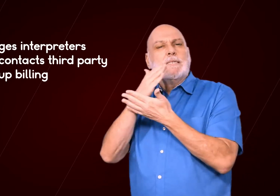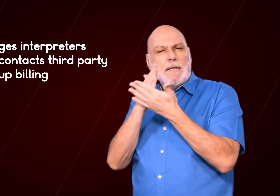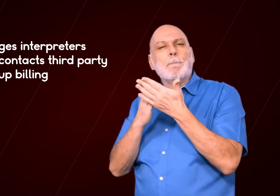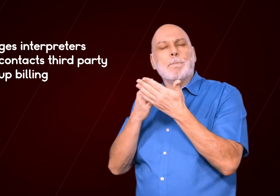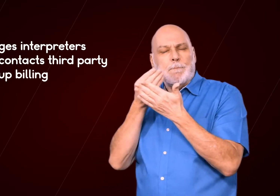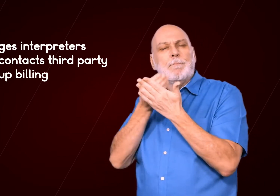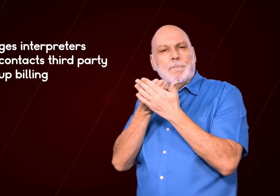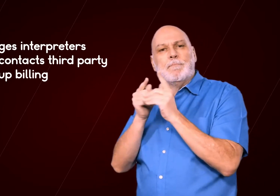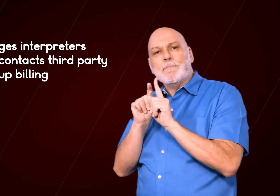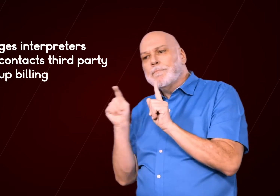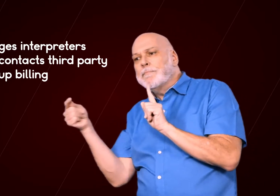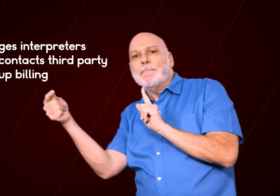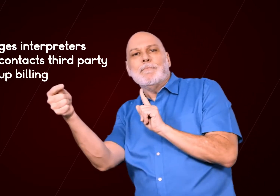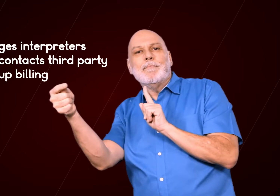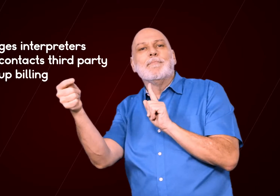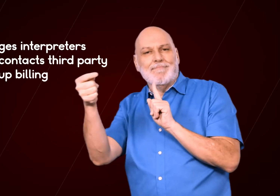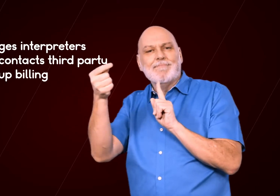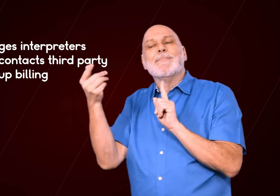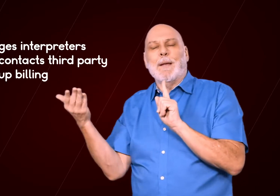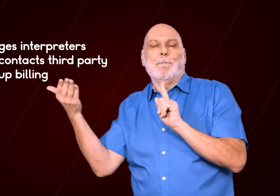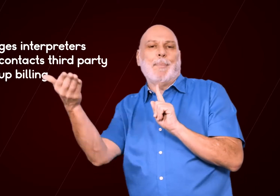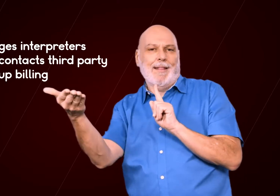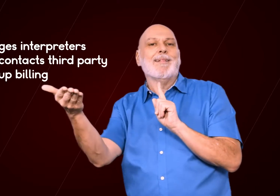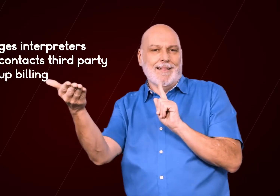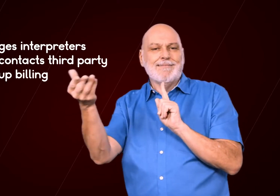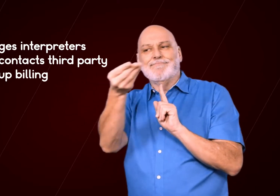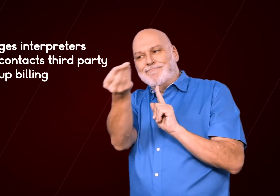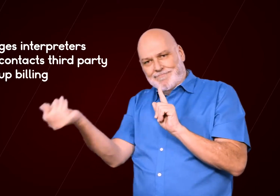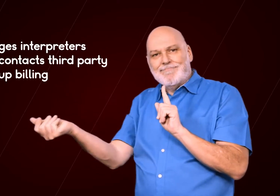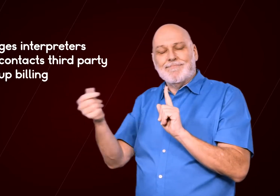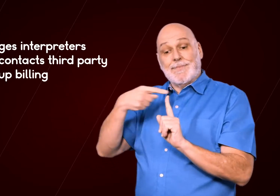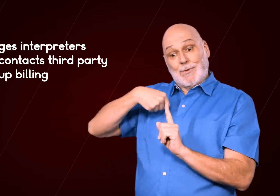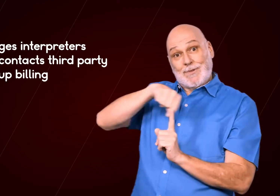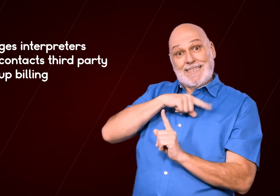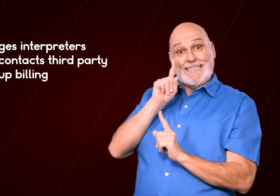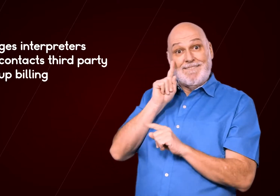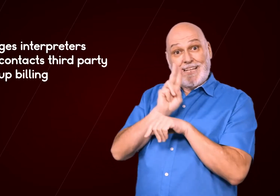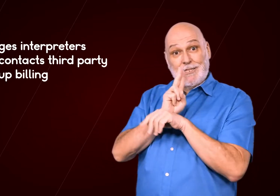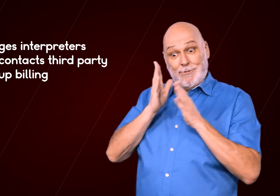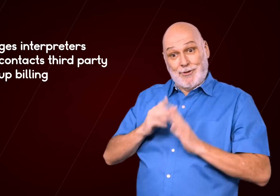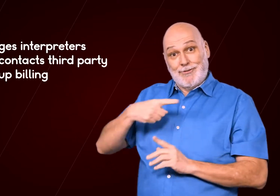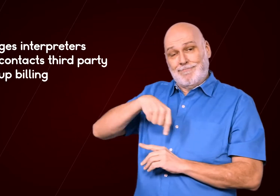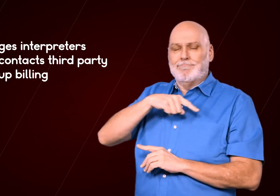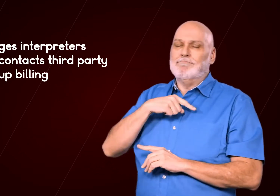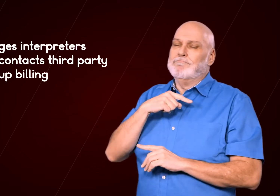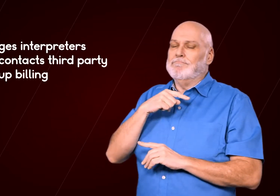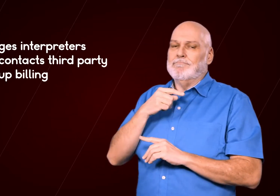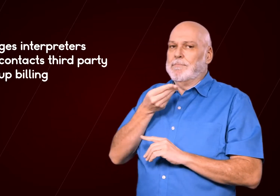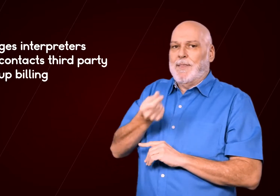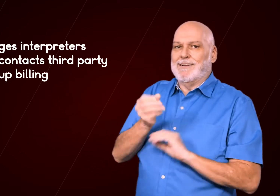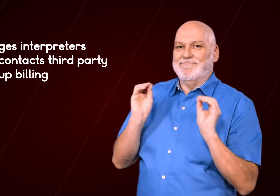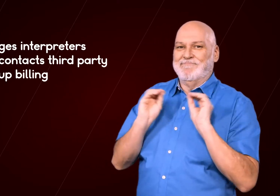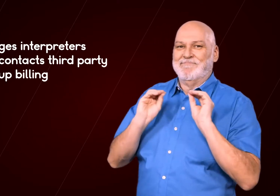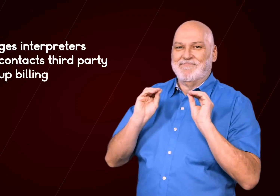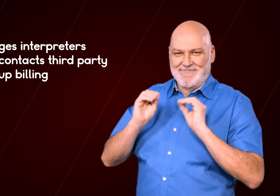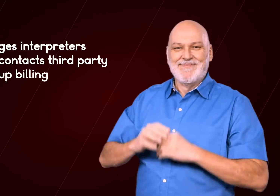education related business, legal or mental health.